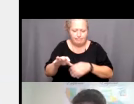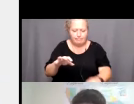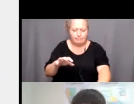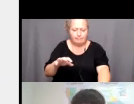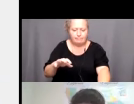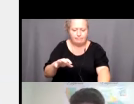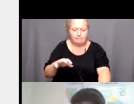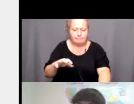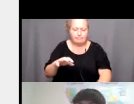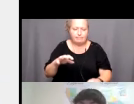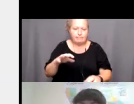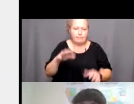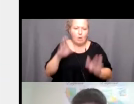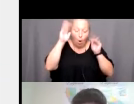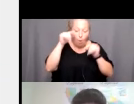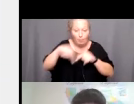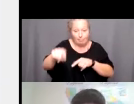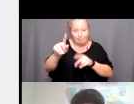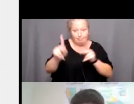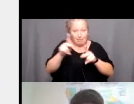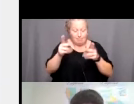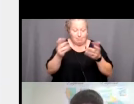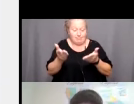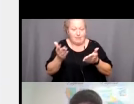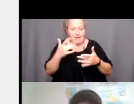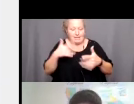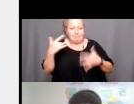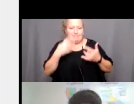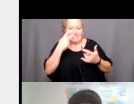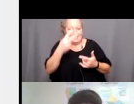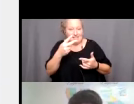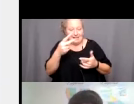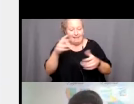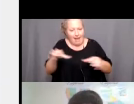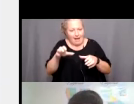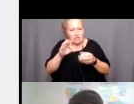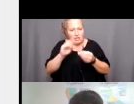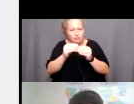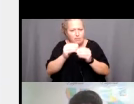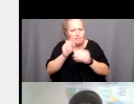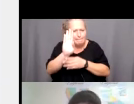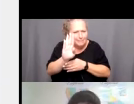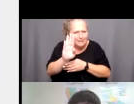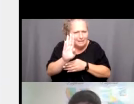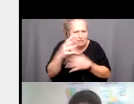Today. I hope this audience is, you know, very excited to see that action track B with strengthening community services.